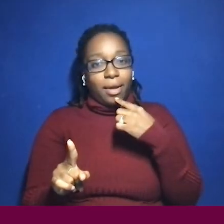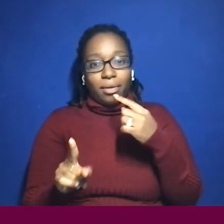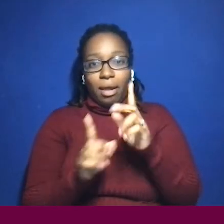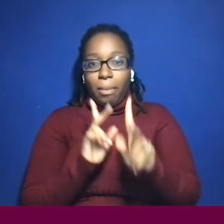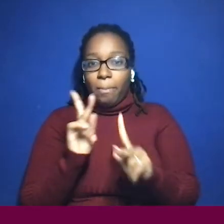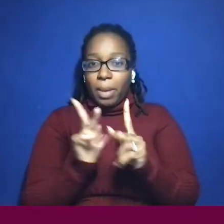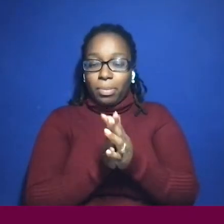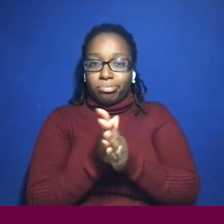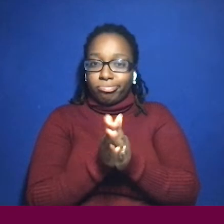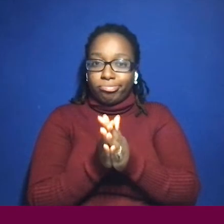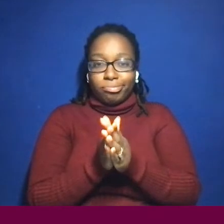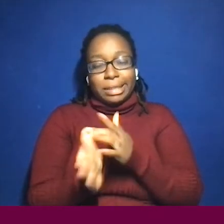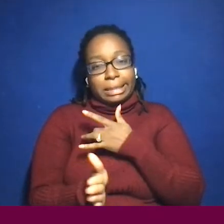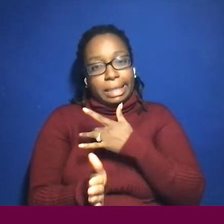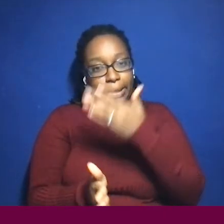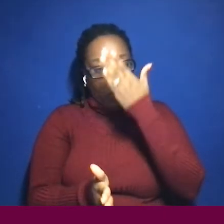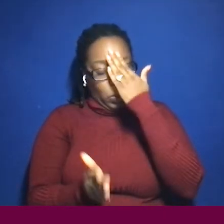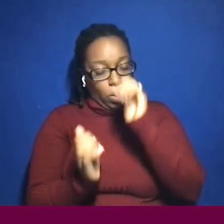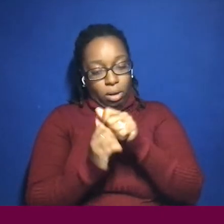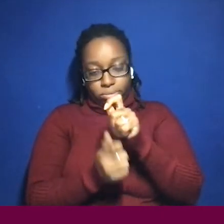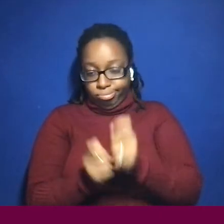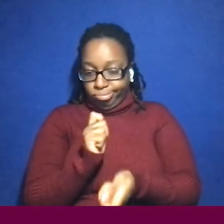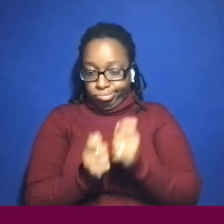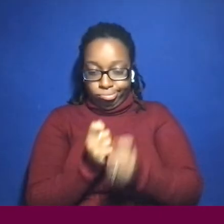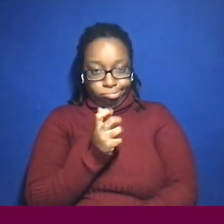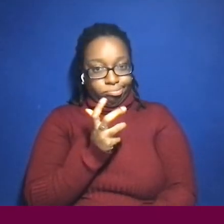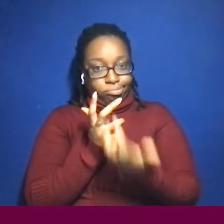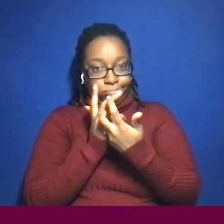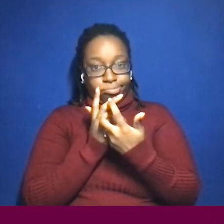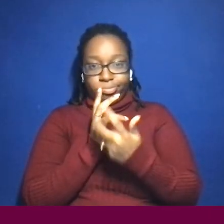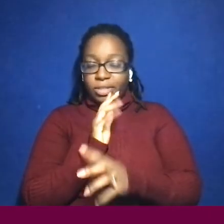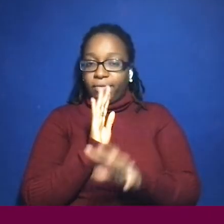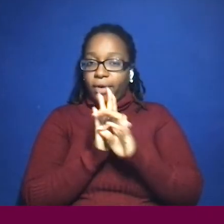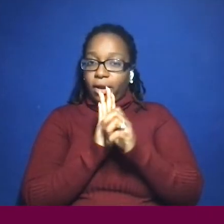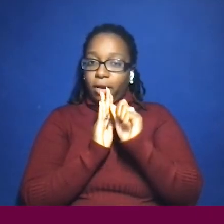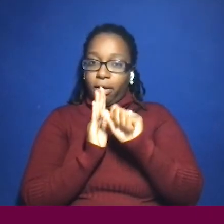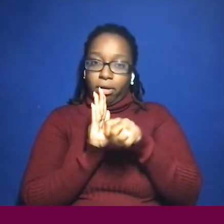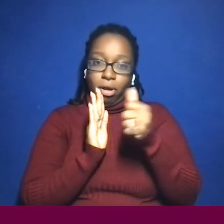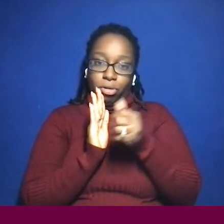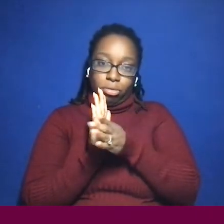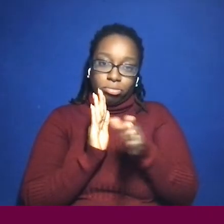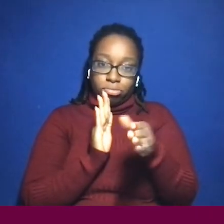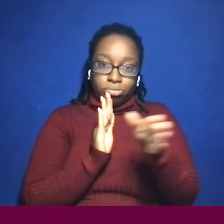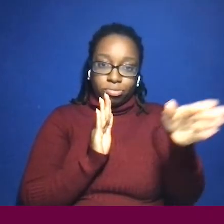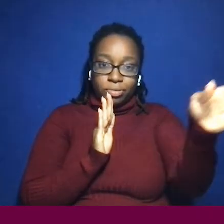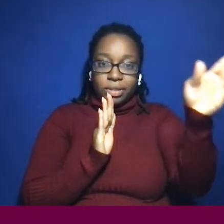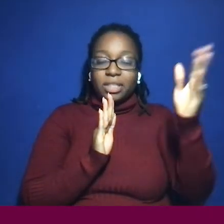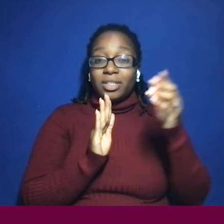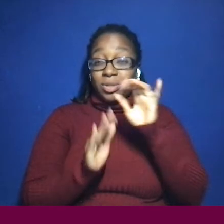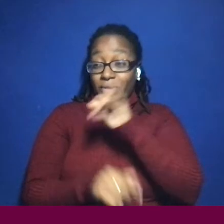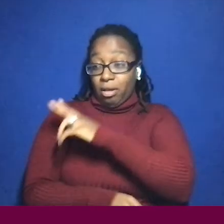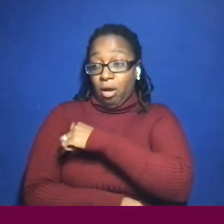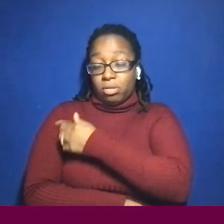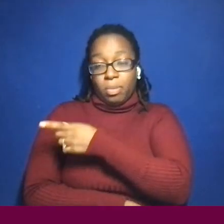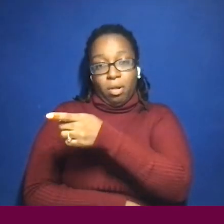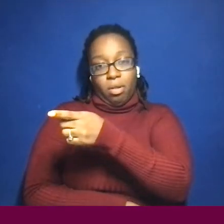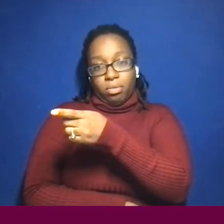of people who are always having to adapt and find another way. And so this hospital was always, not